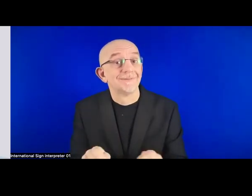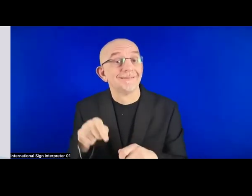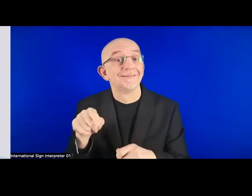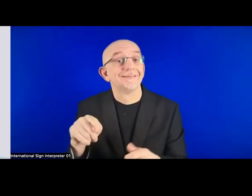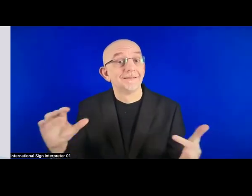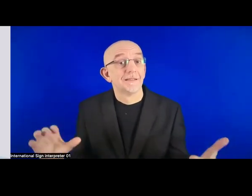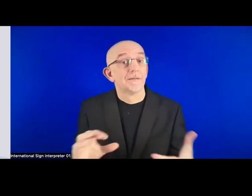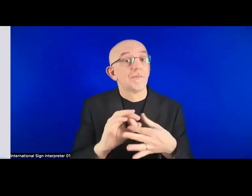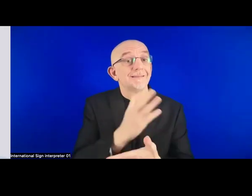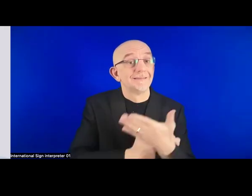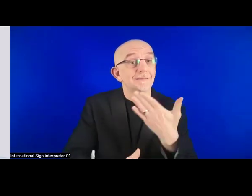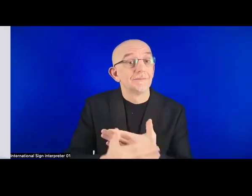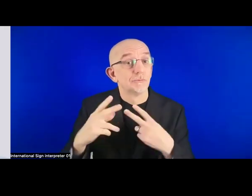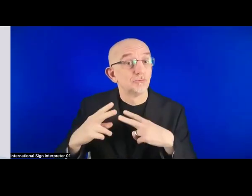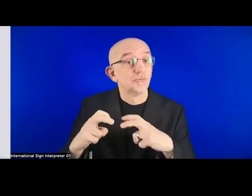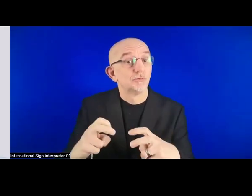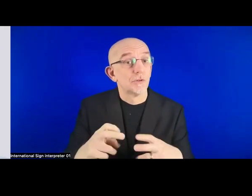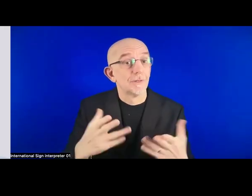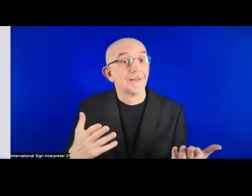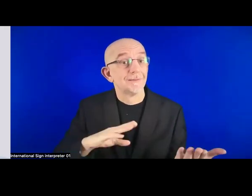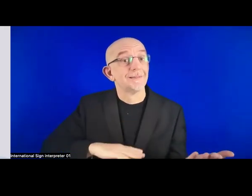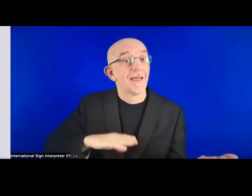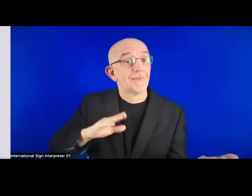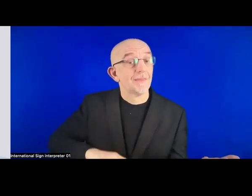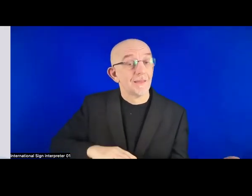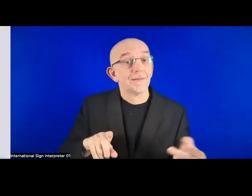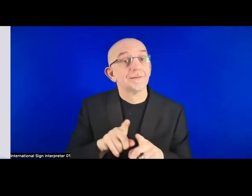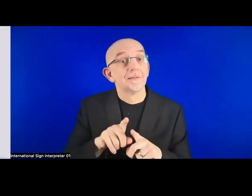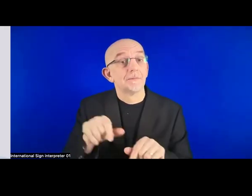interdiscipline collaboration with disability. In terms of what I would like to see